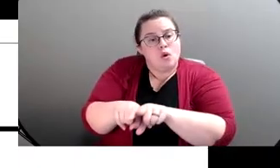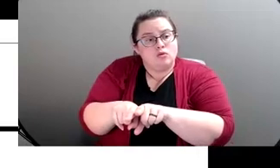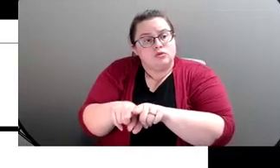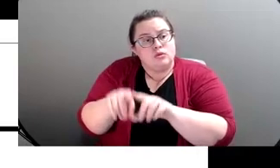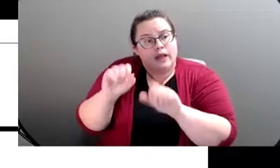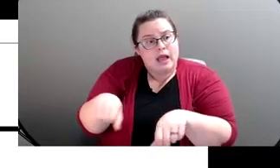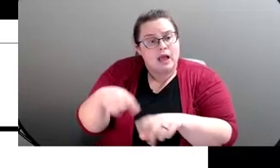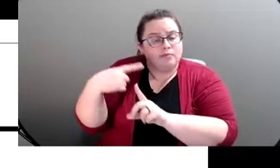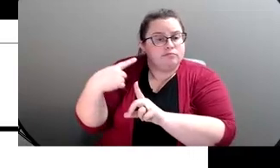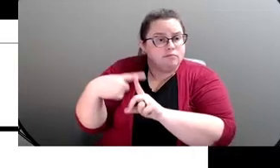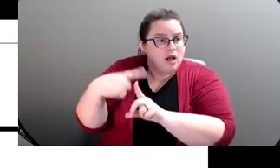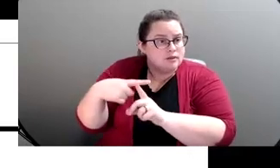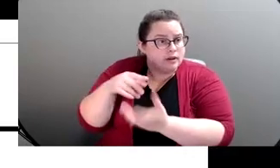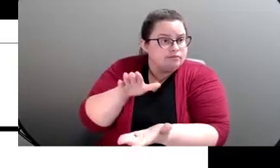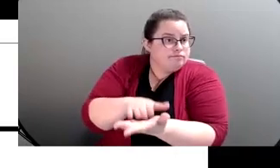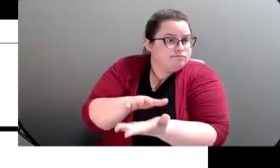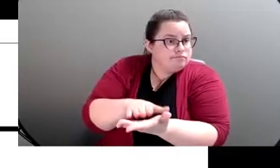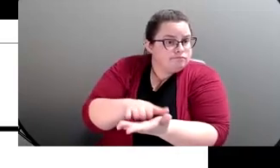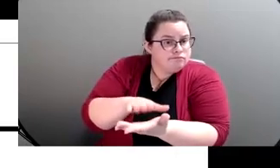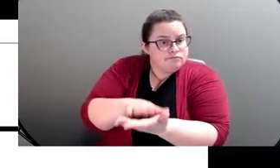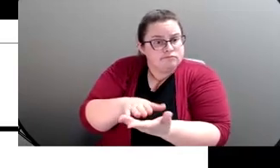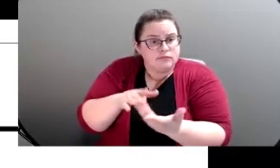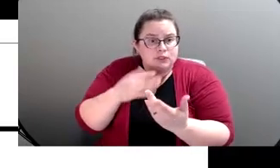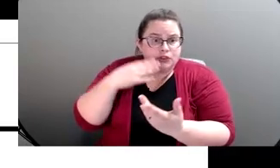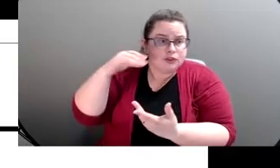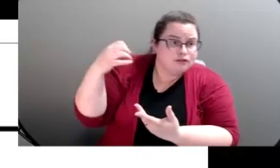positive remarks and, hey, you did a great job.